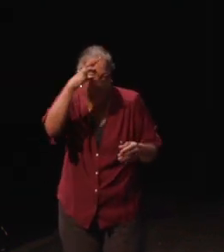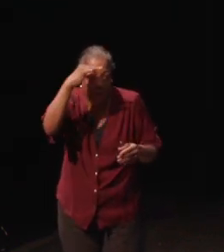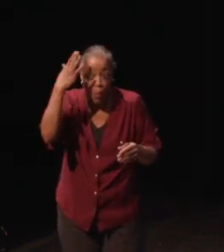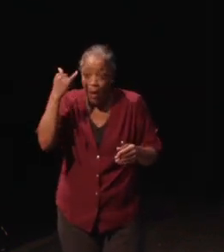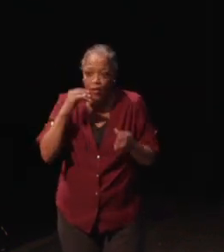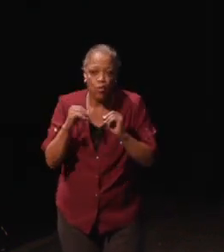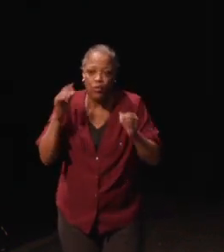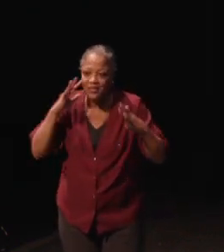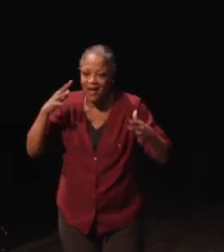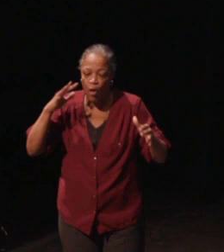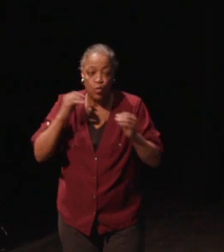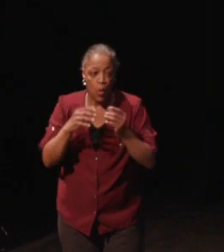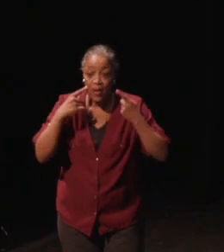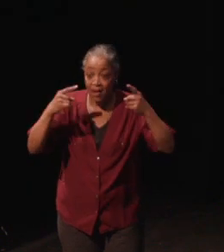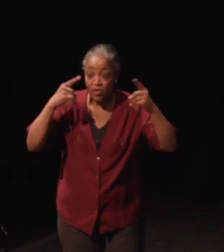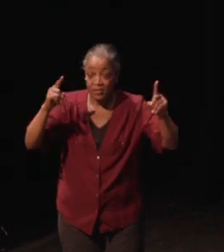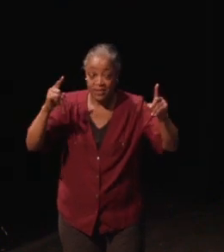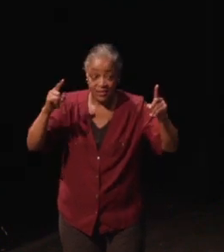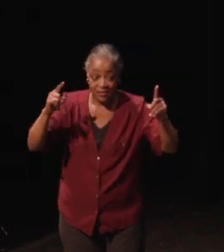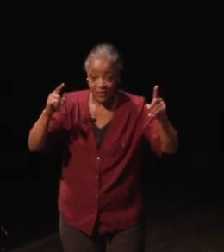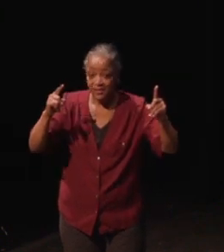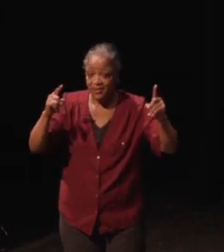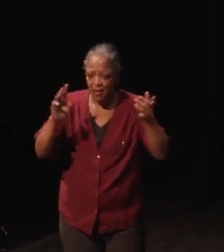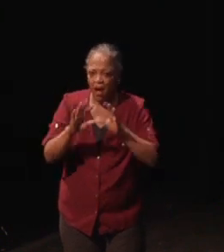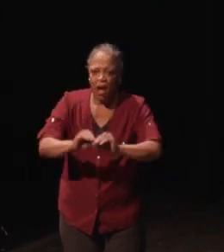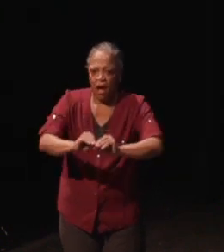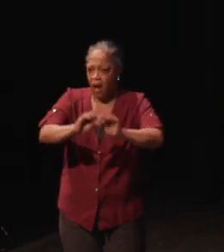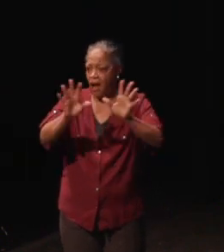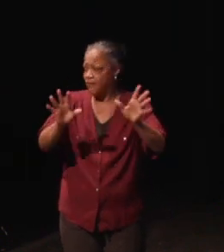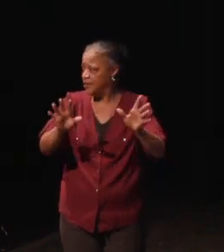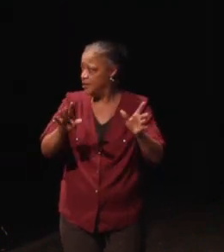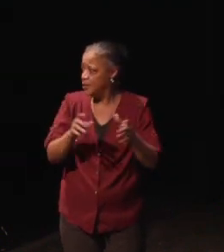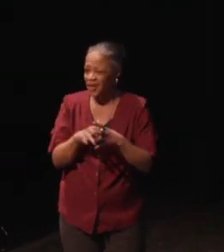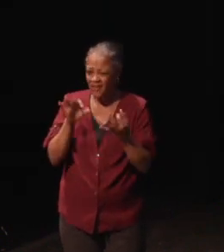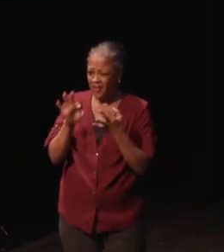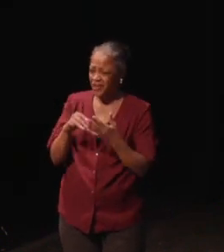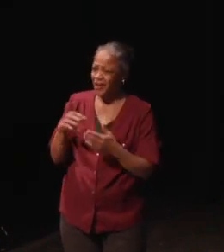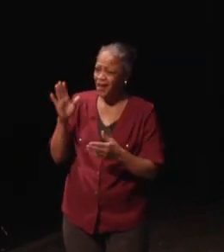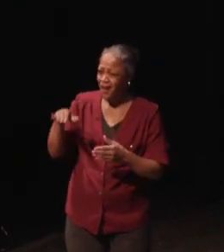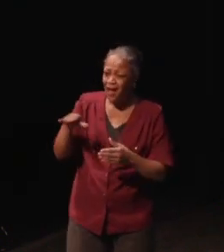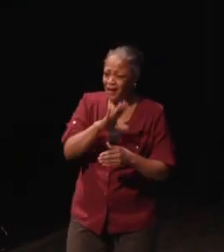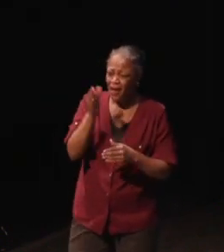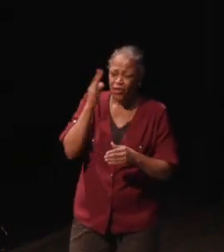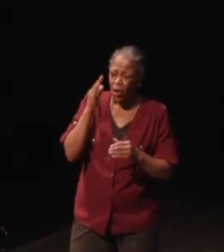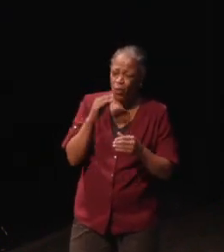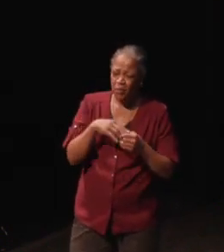Nothing no announcement, and obviously you started getting feedback. Hey, I never know my storage is full.